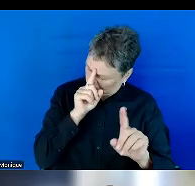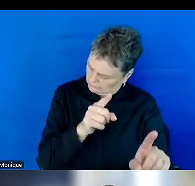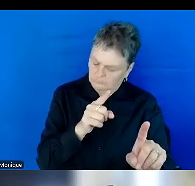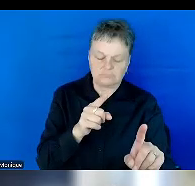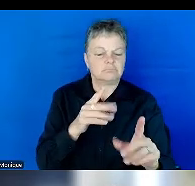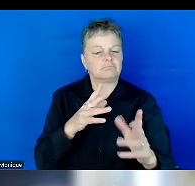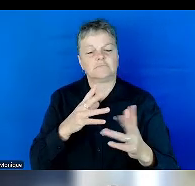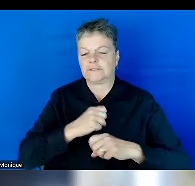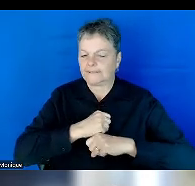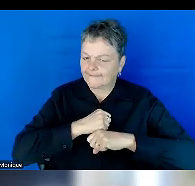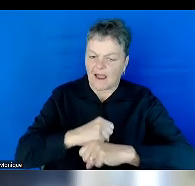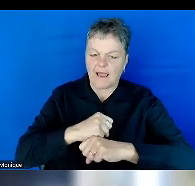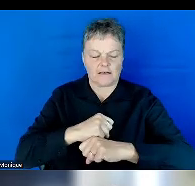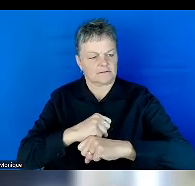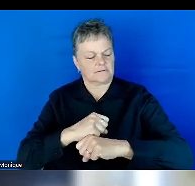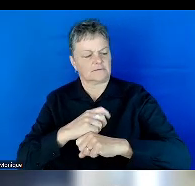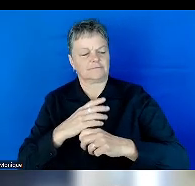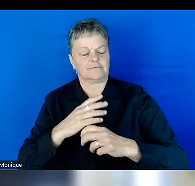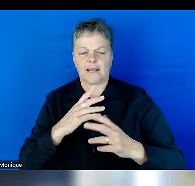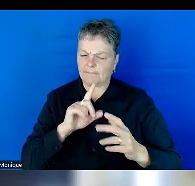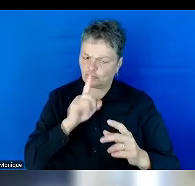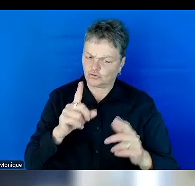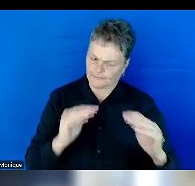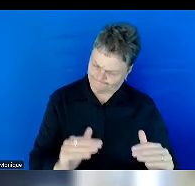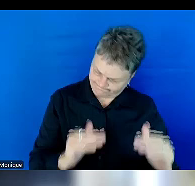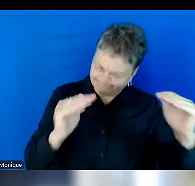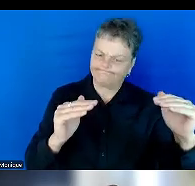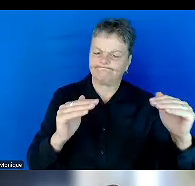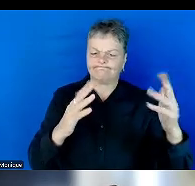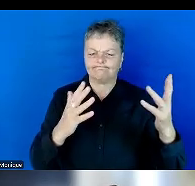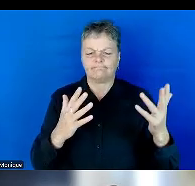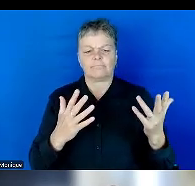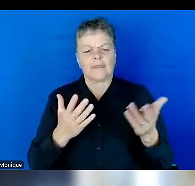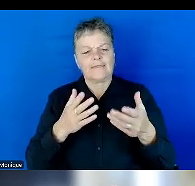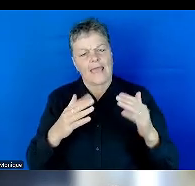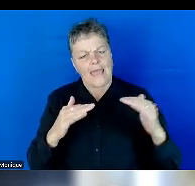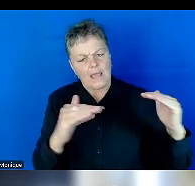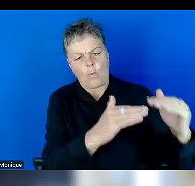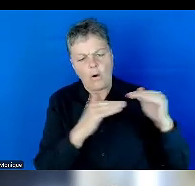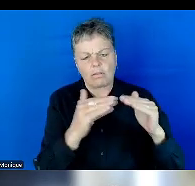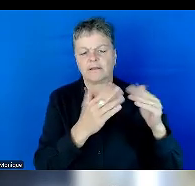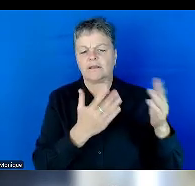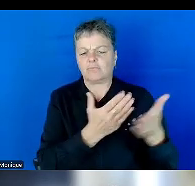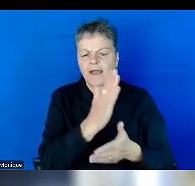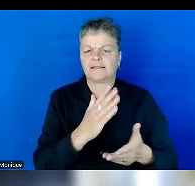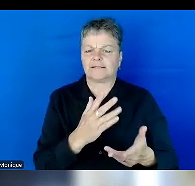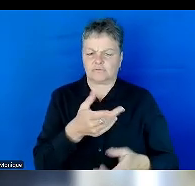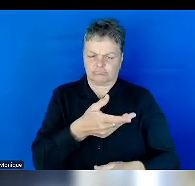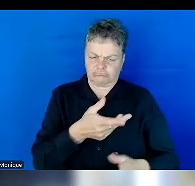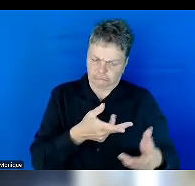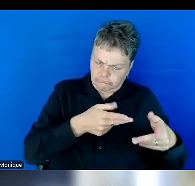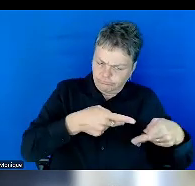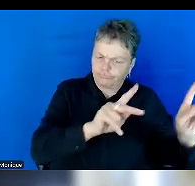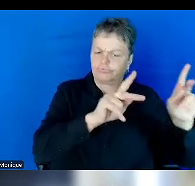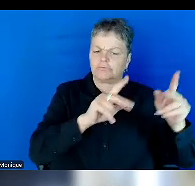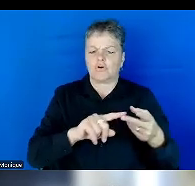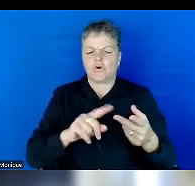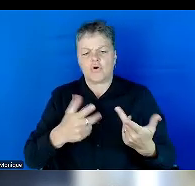the equality rights, entitlements, fundamental freedoms, and inclusion of low income persons